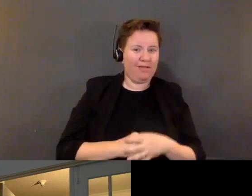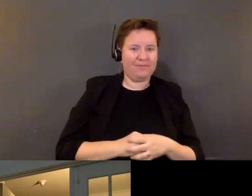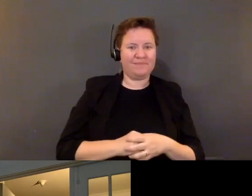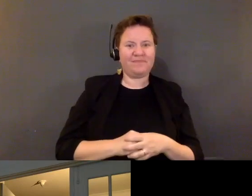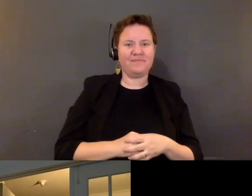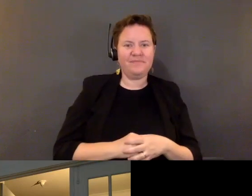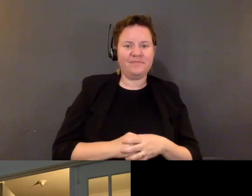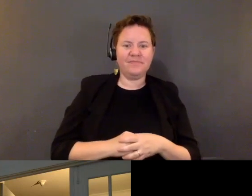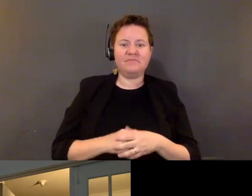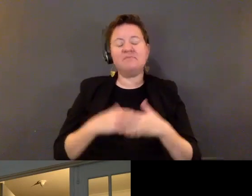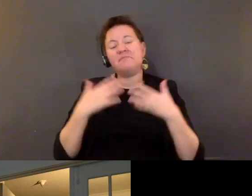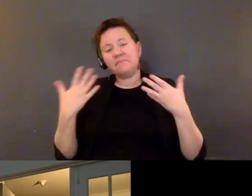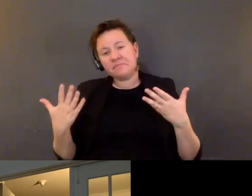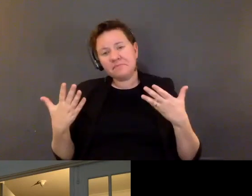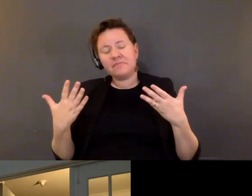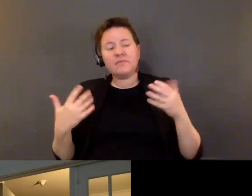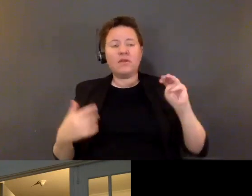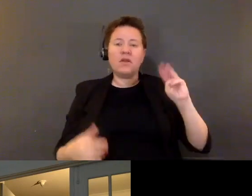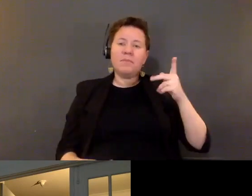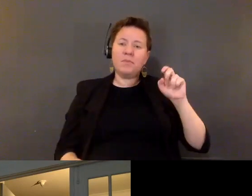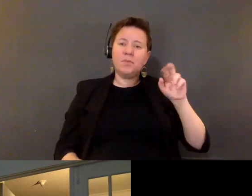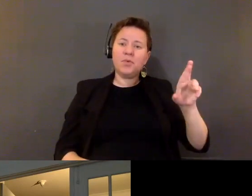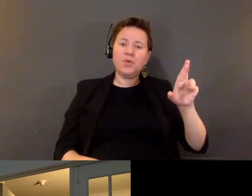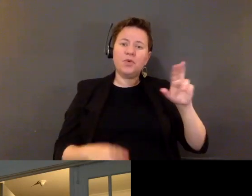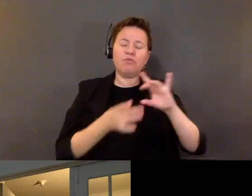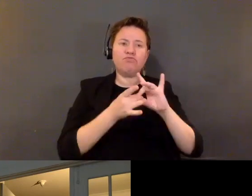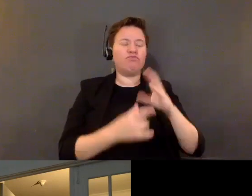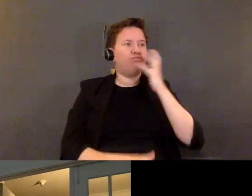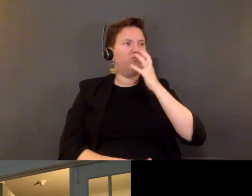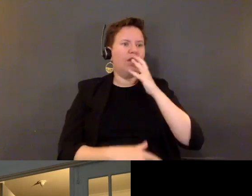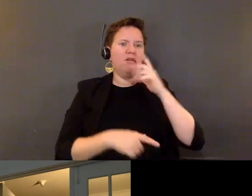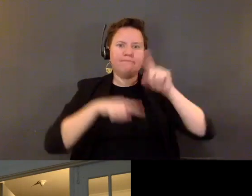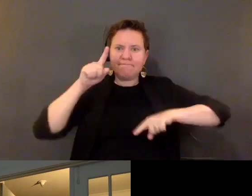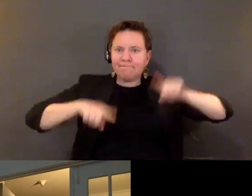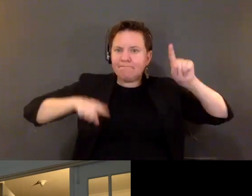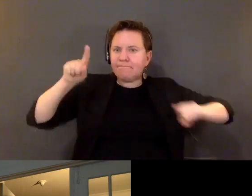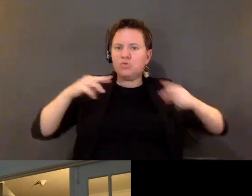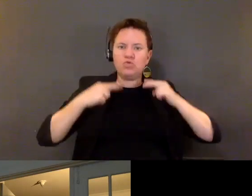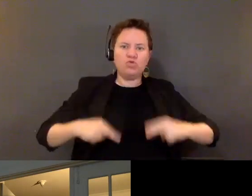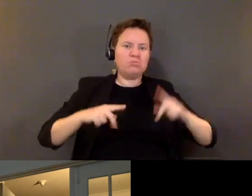on one hand the motor was a matchless compendium of human variation a primer on the intersection